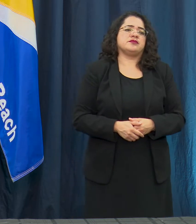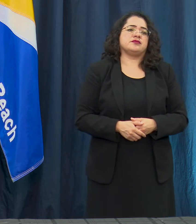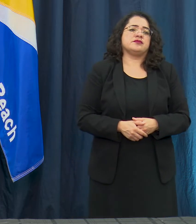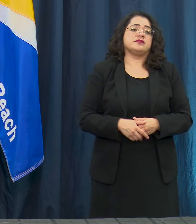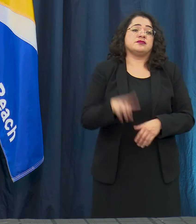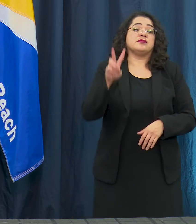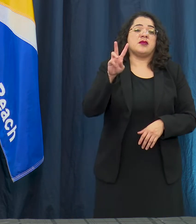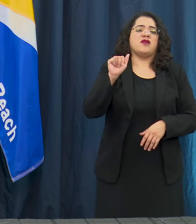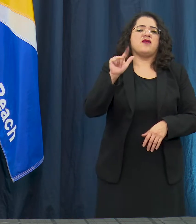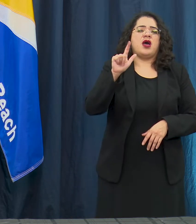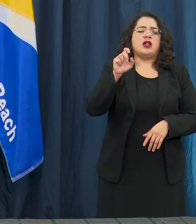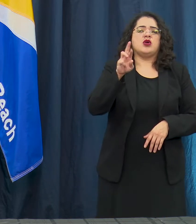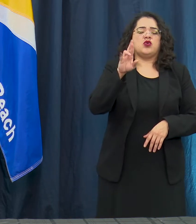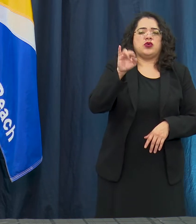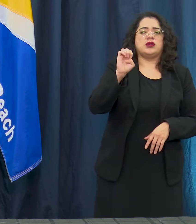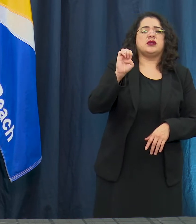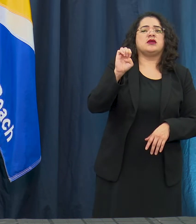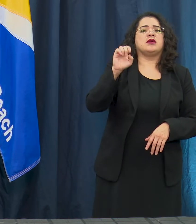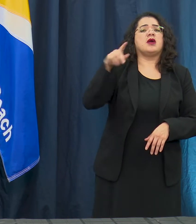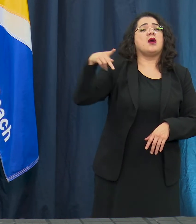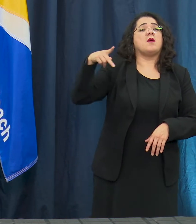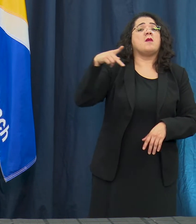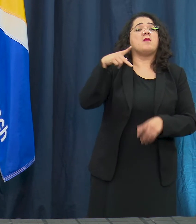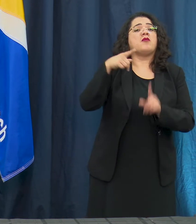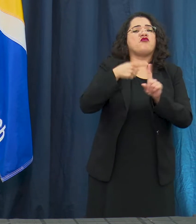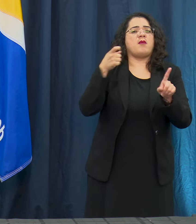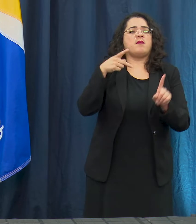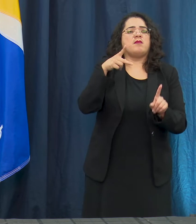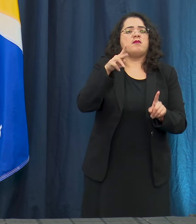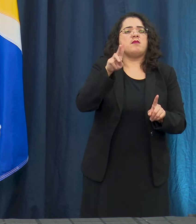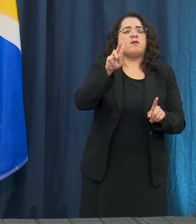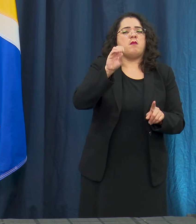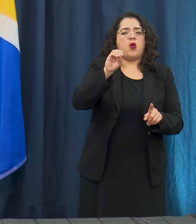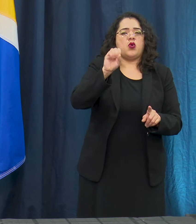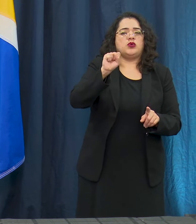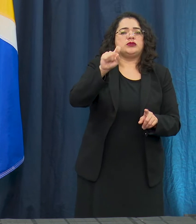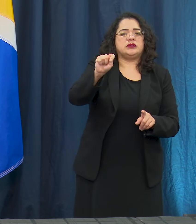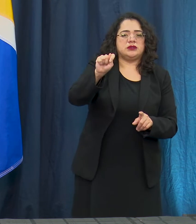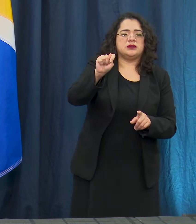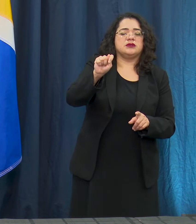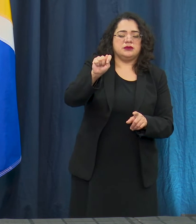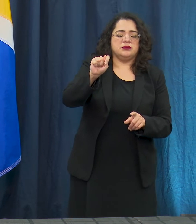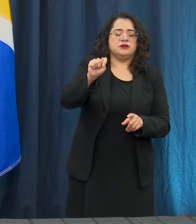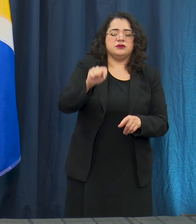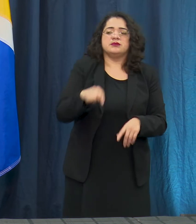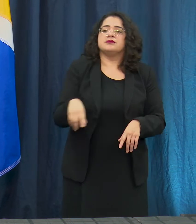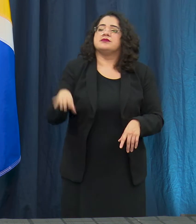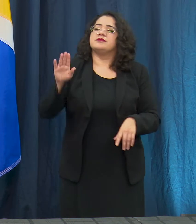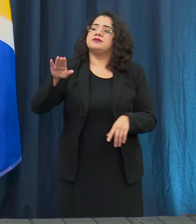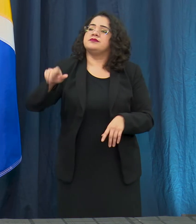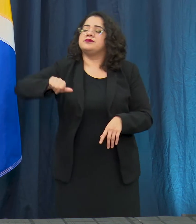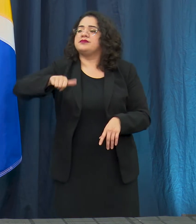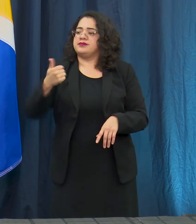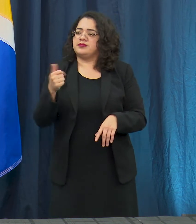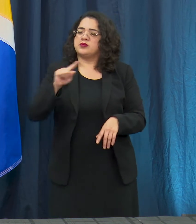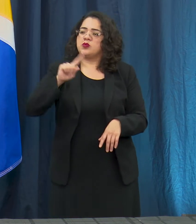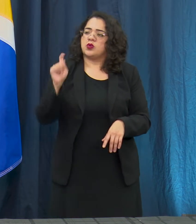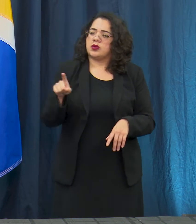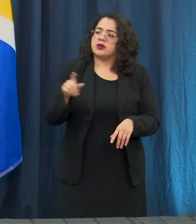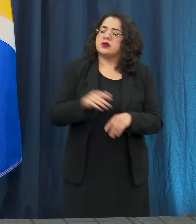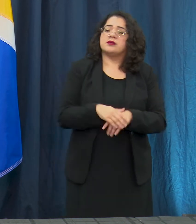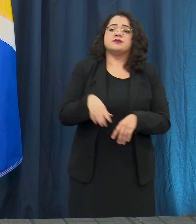Thank you, can you guys hear me? yes so this is also along the lines of enforcement now